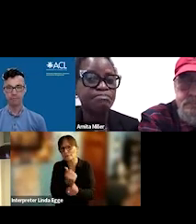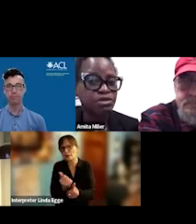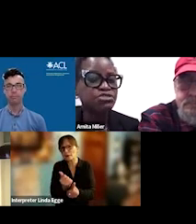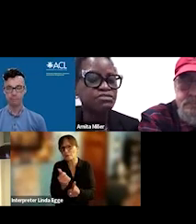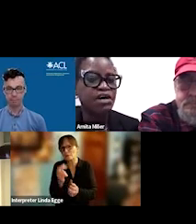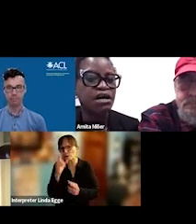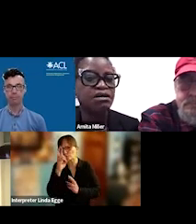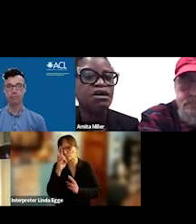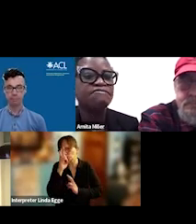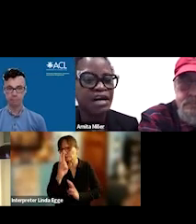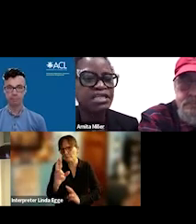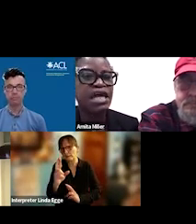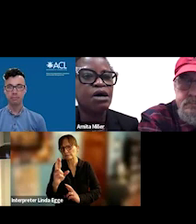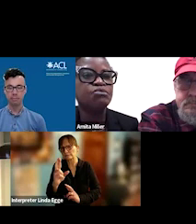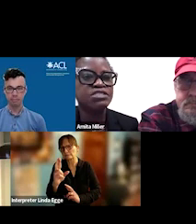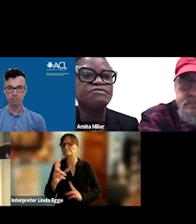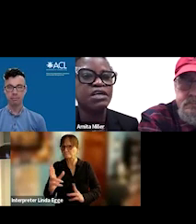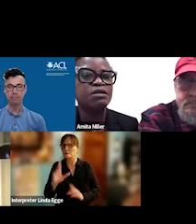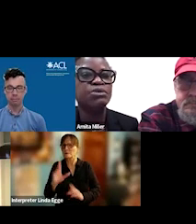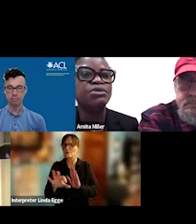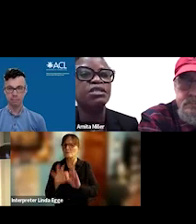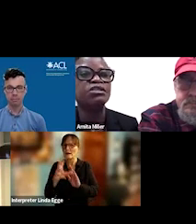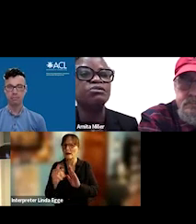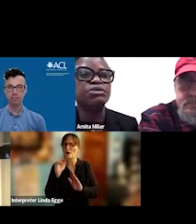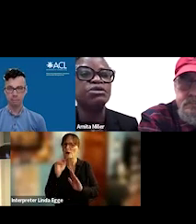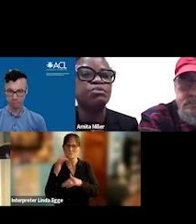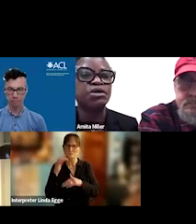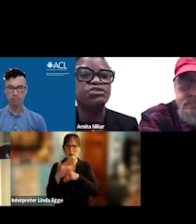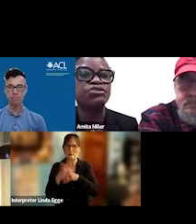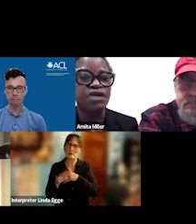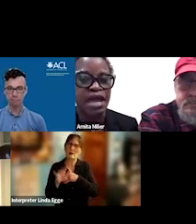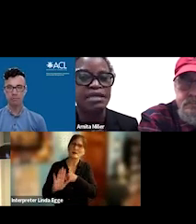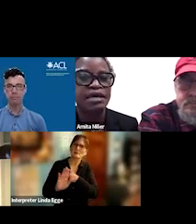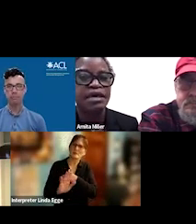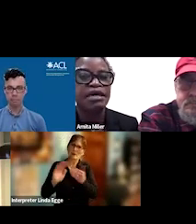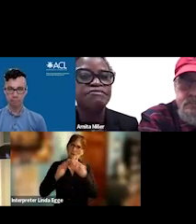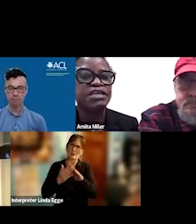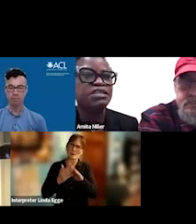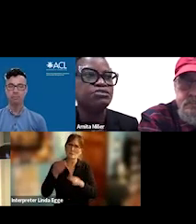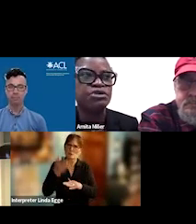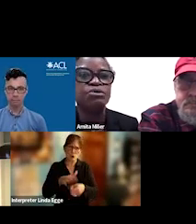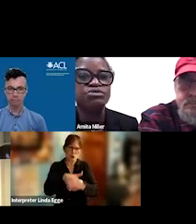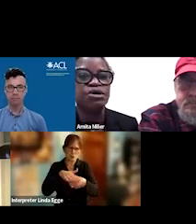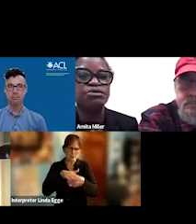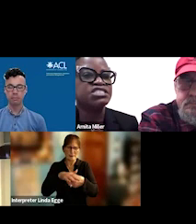But most of all, find out what's available in the community where you are at. If you don't know,